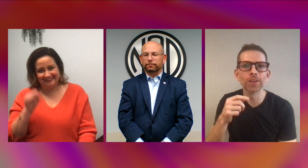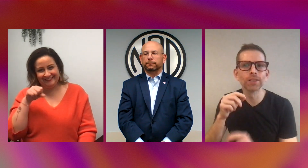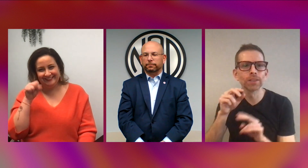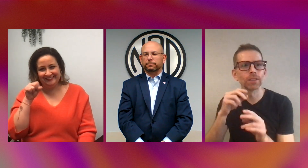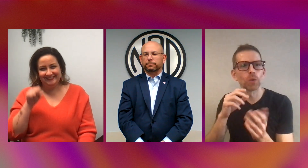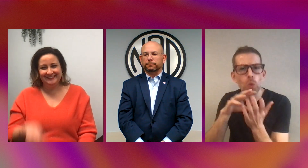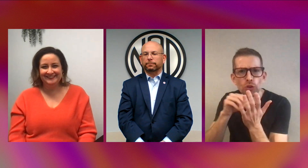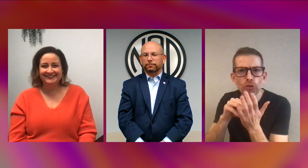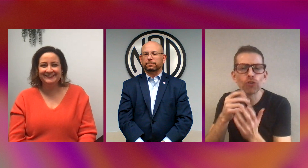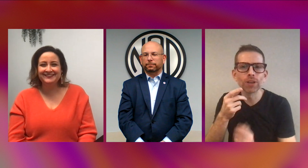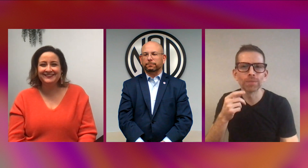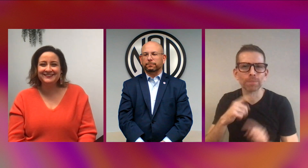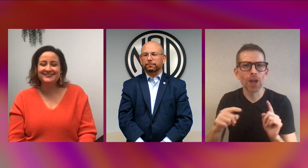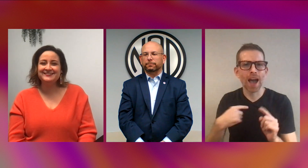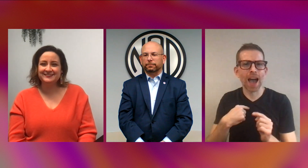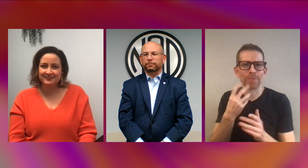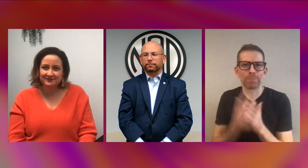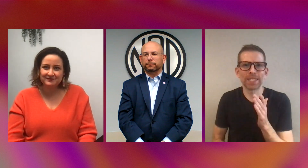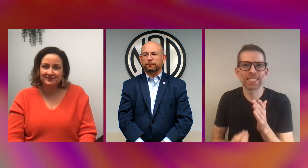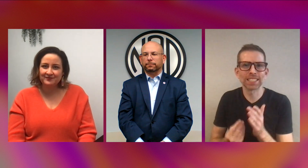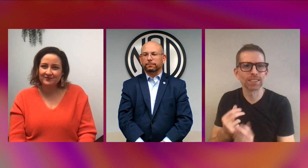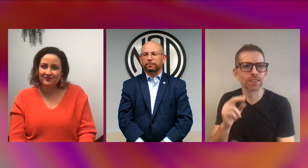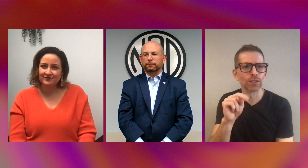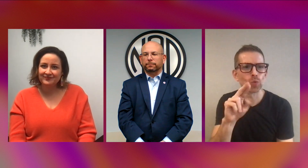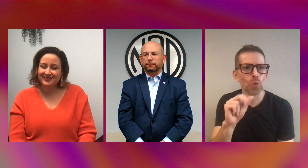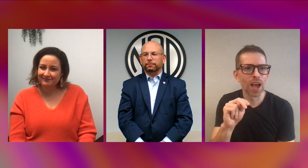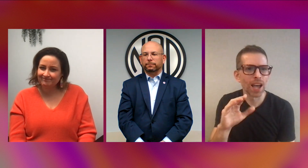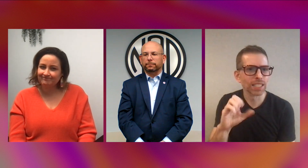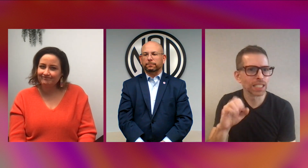but I miss the nuances of the different movements.